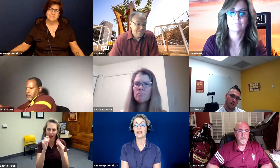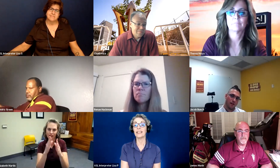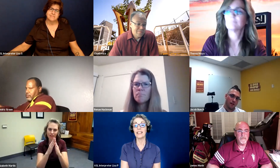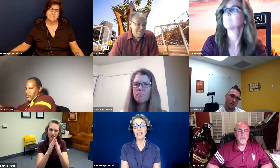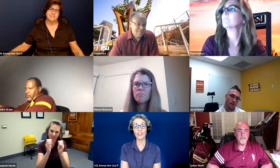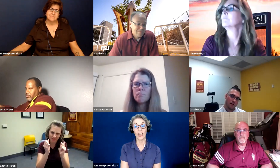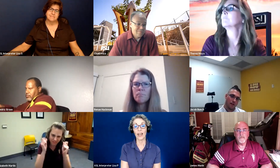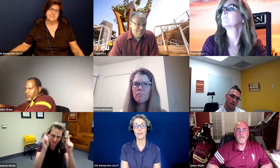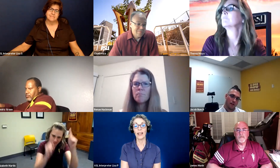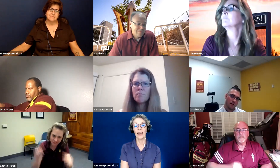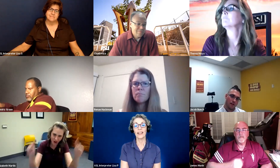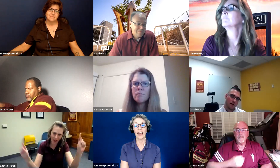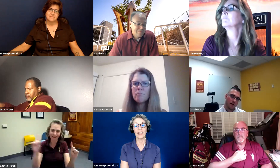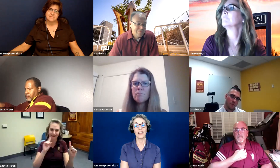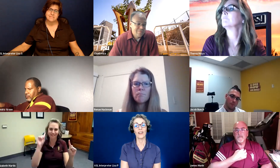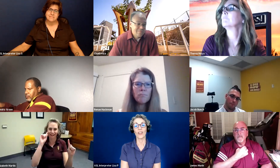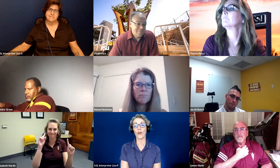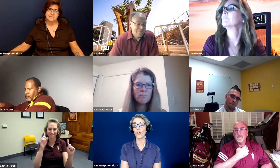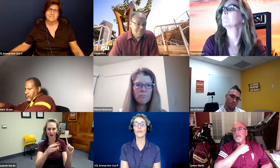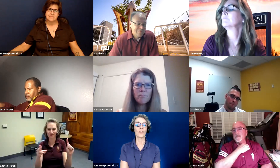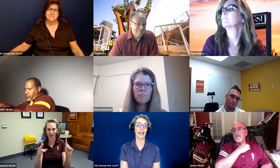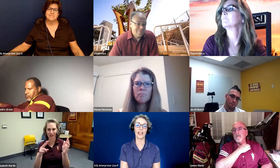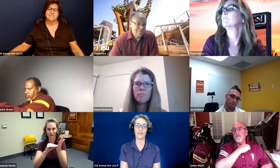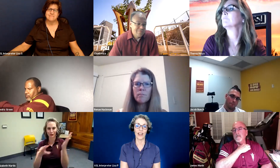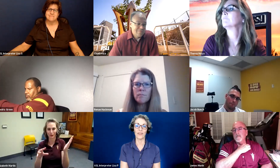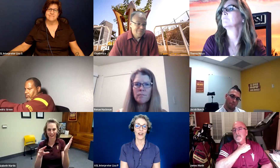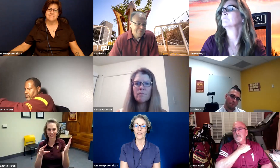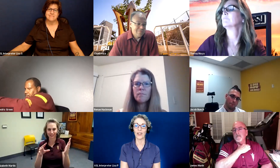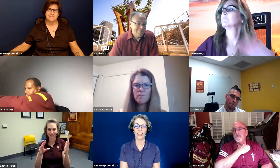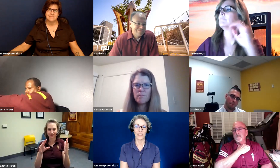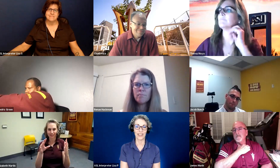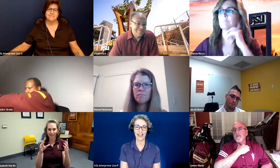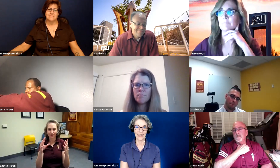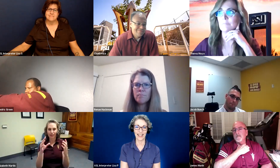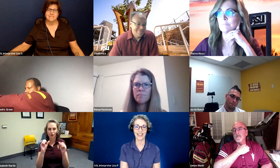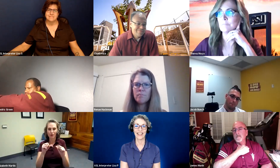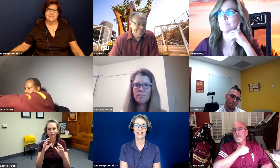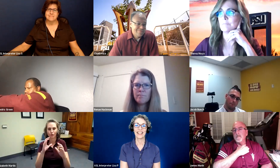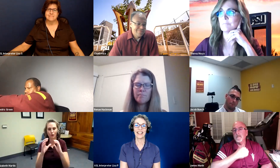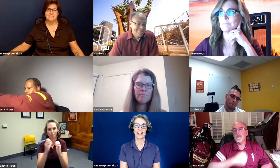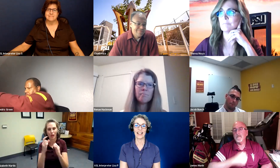and teach them that there's a whole variety of deaf and hard of hearing students out there.